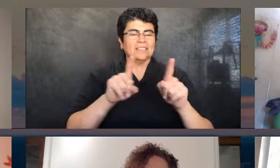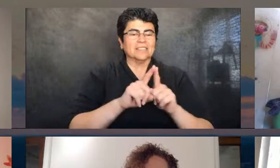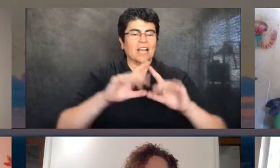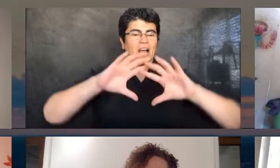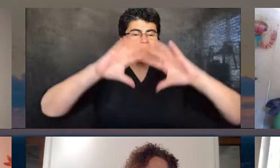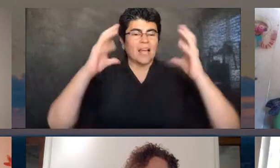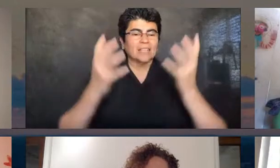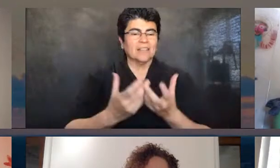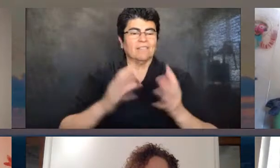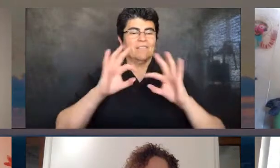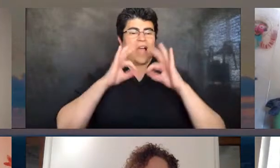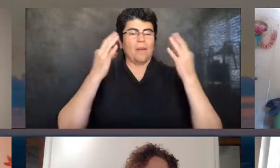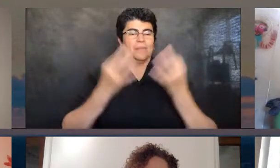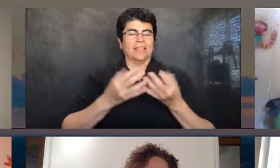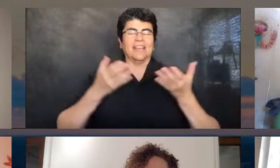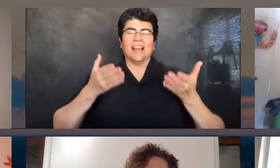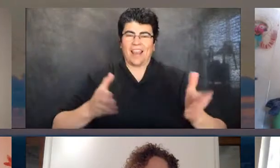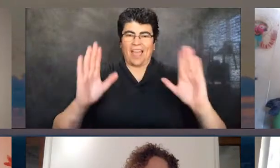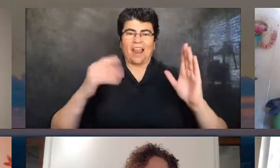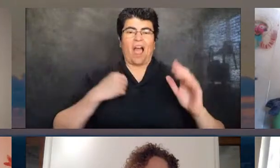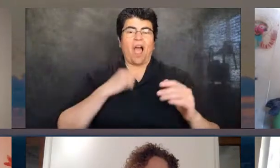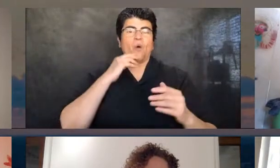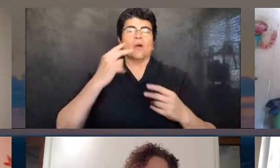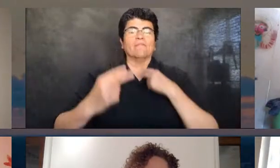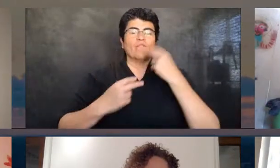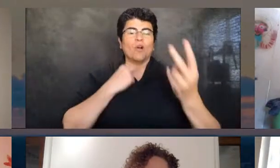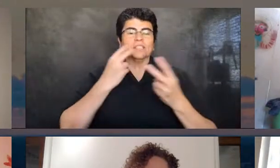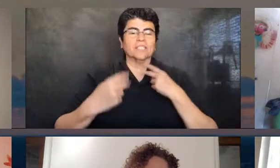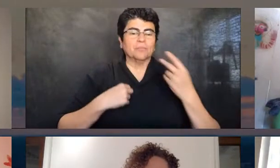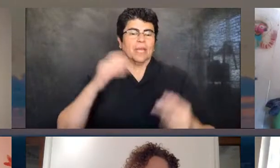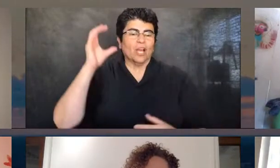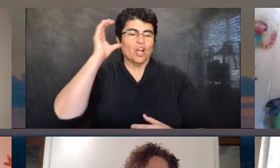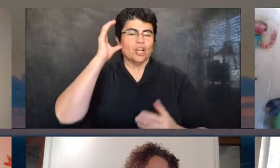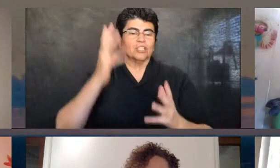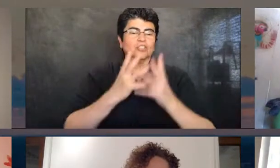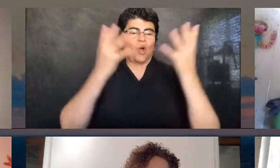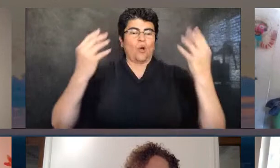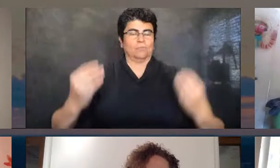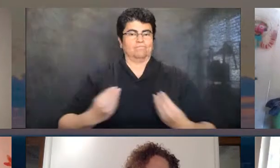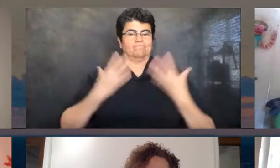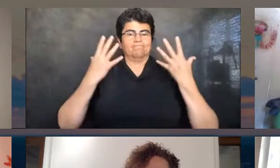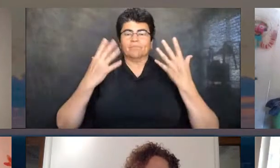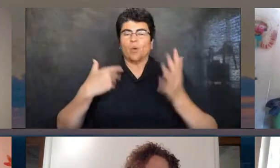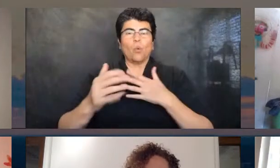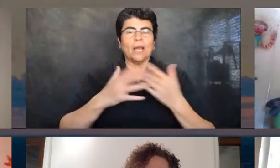and let our voices be heard, whatever disability we have, whoever we are.